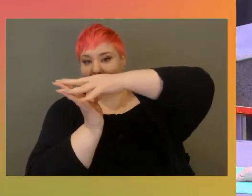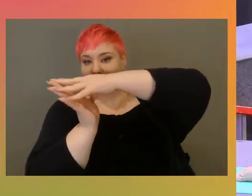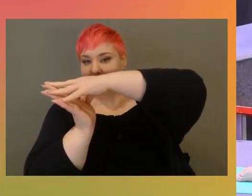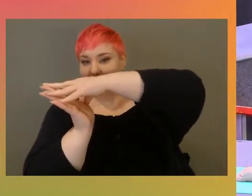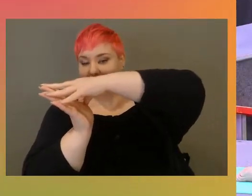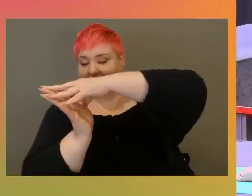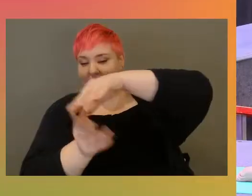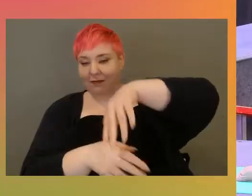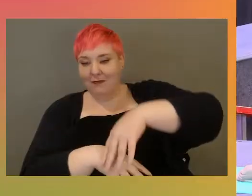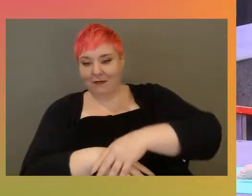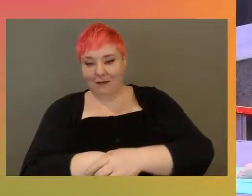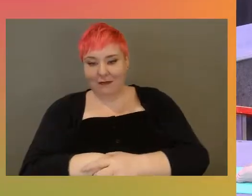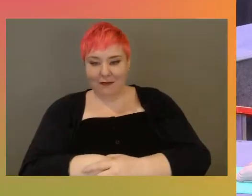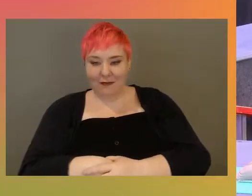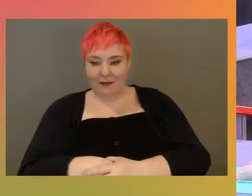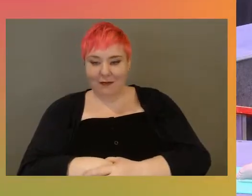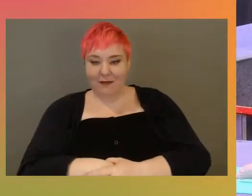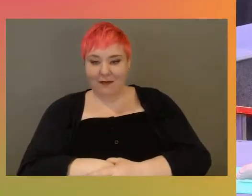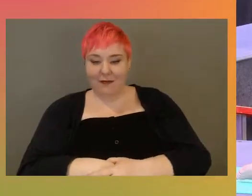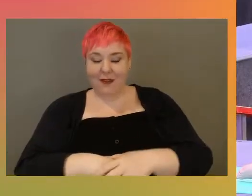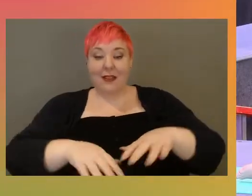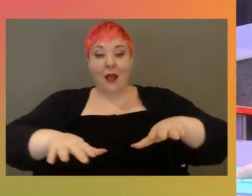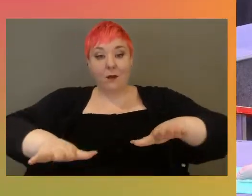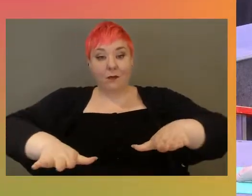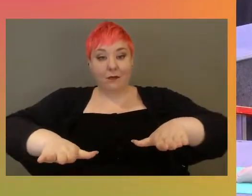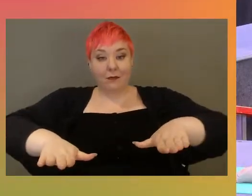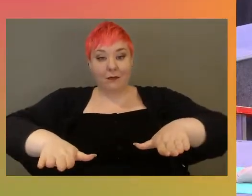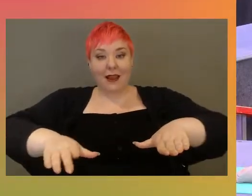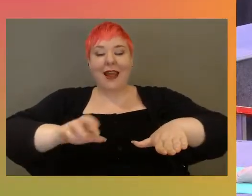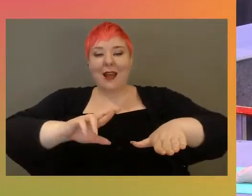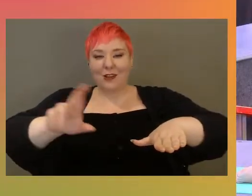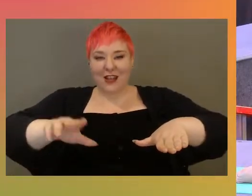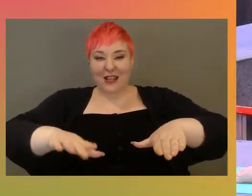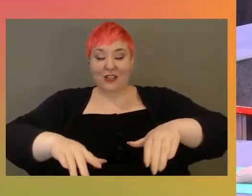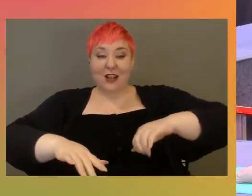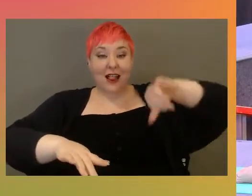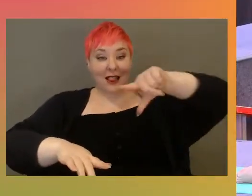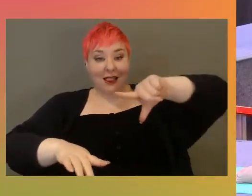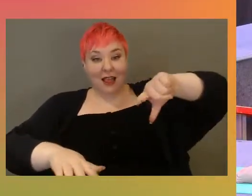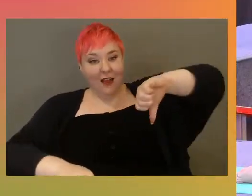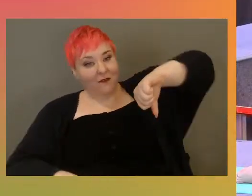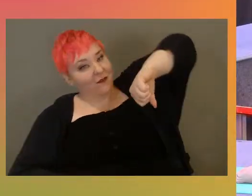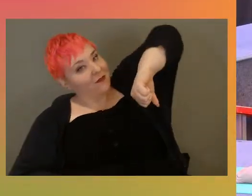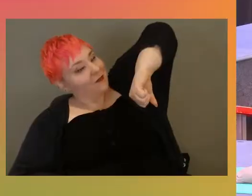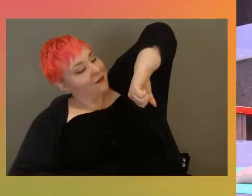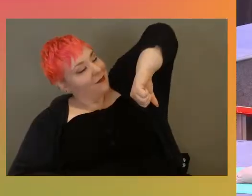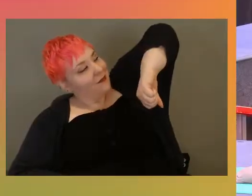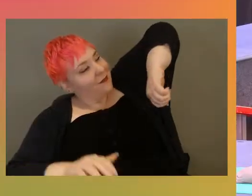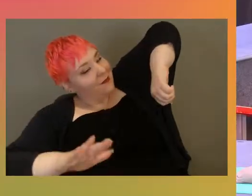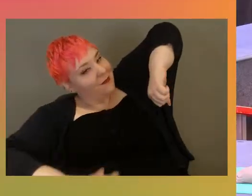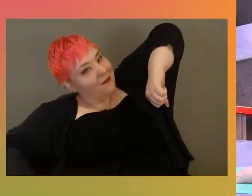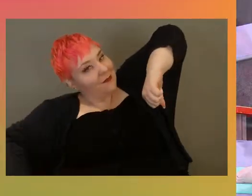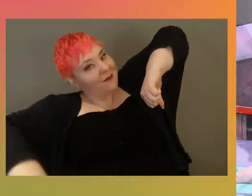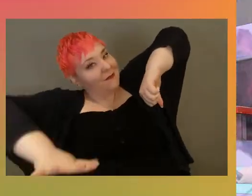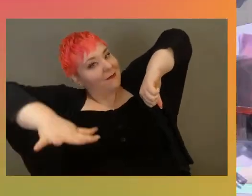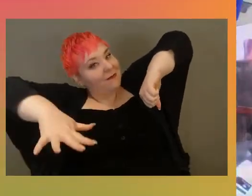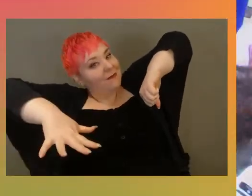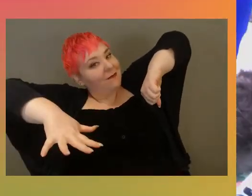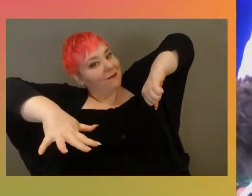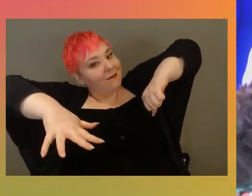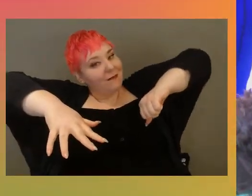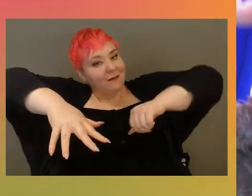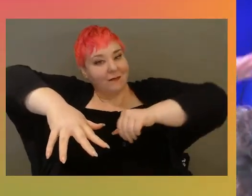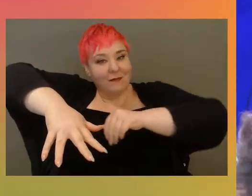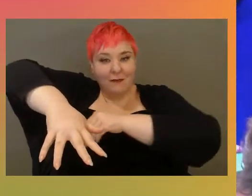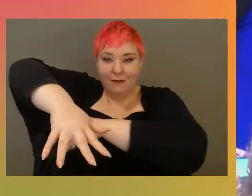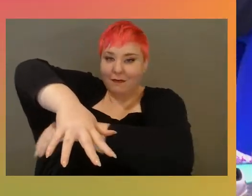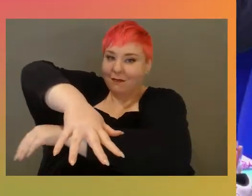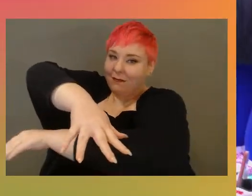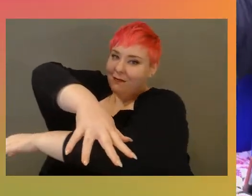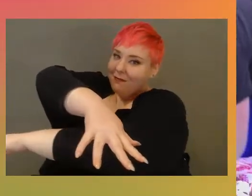COME ONTO YOUR LEFT FINGERTIPS.